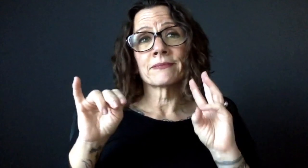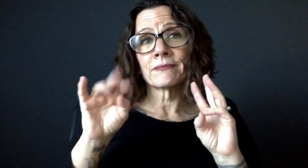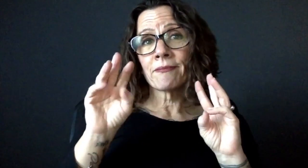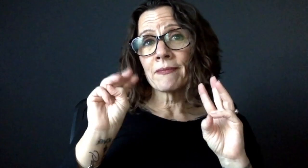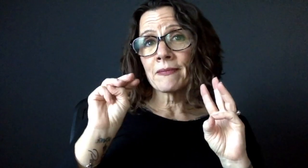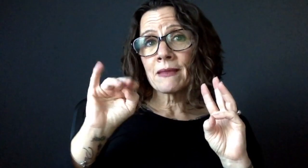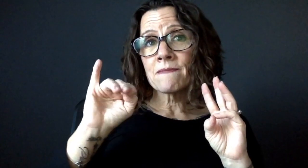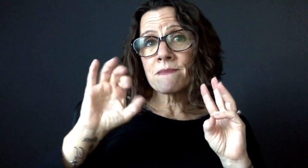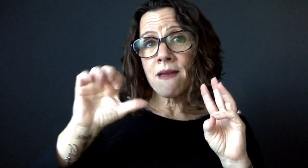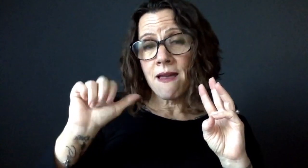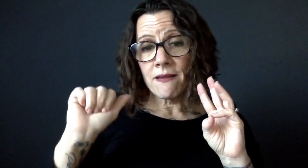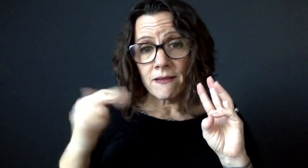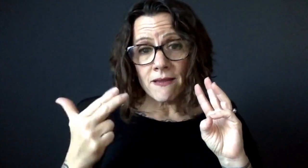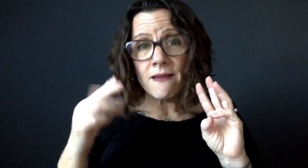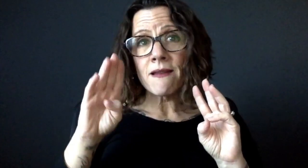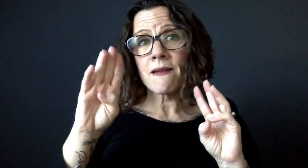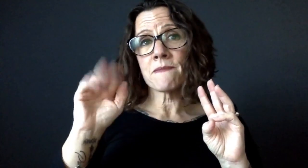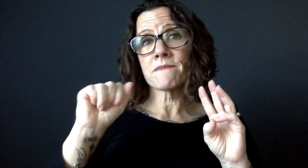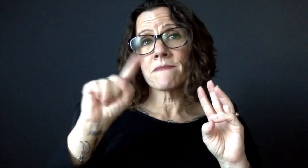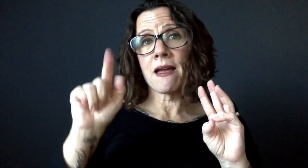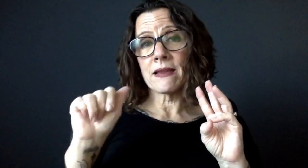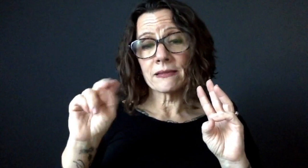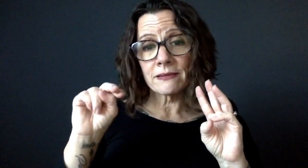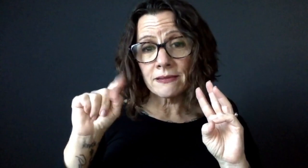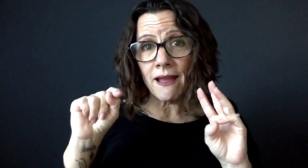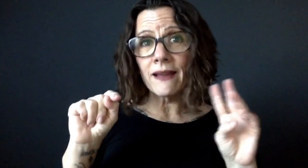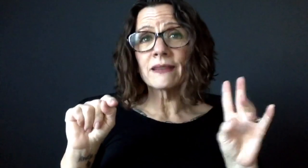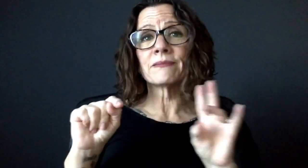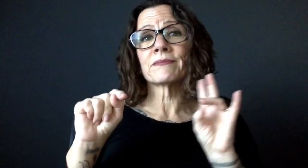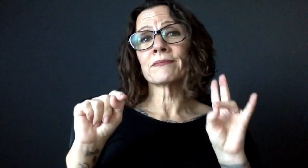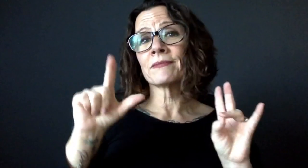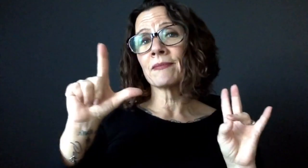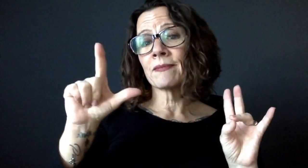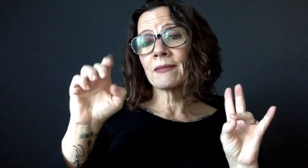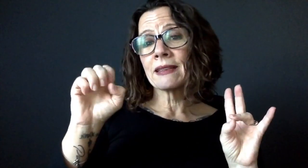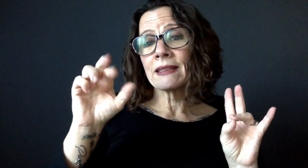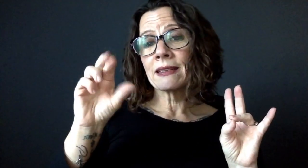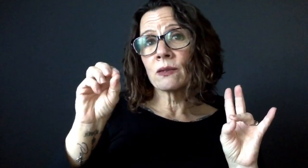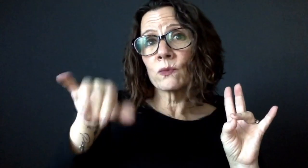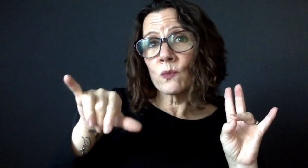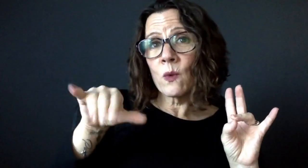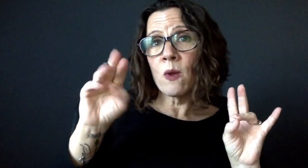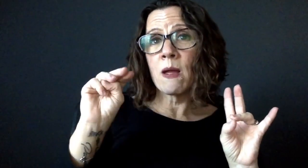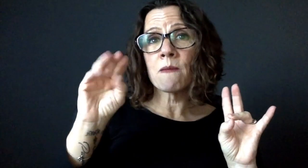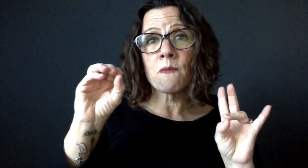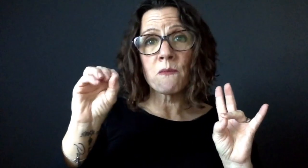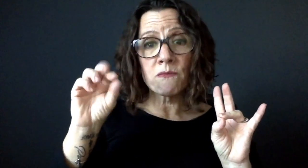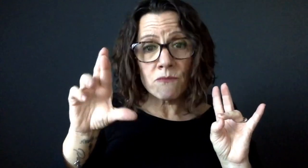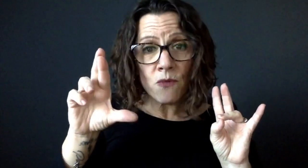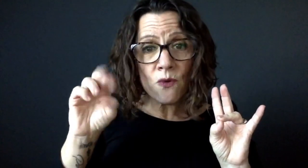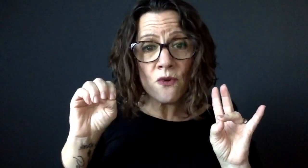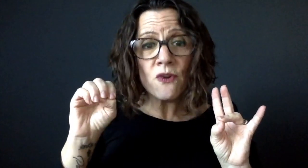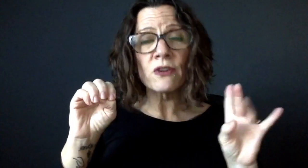Micah Bazant, Leroy Moore,